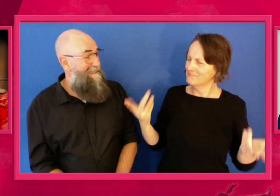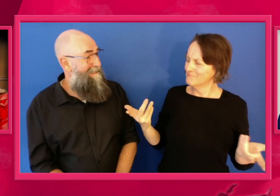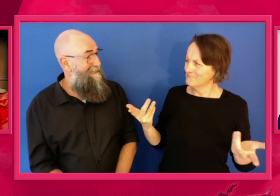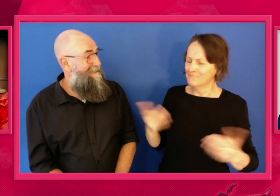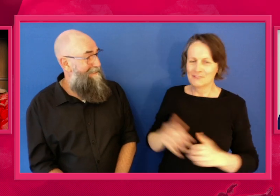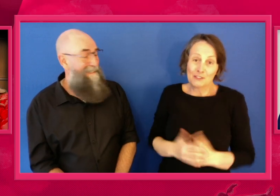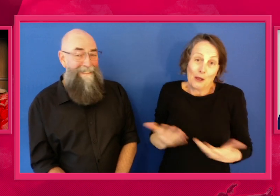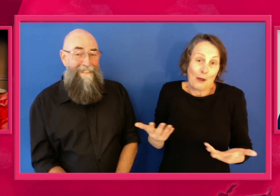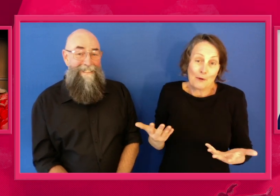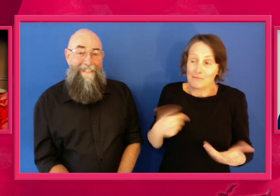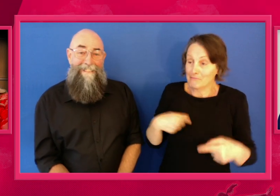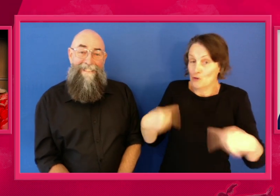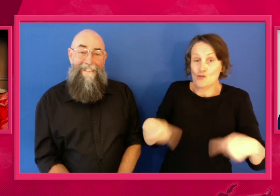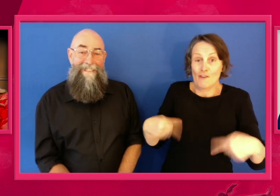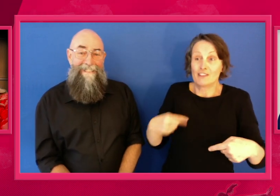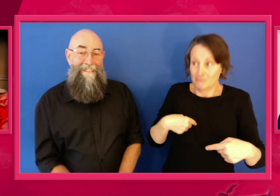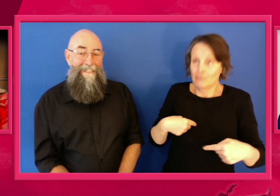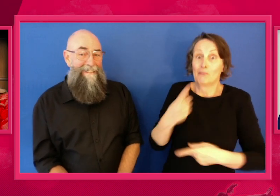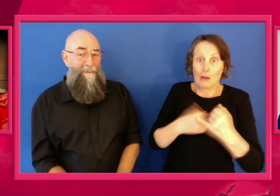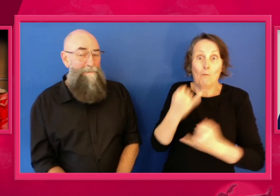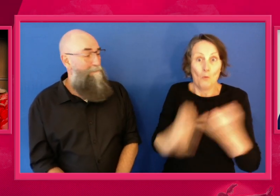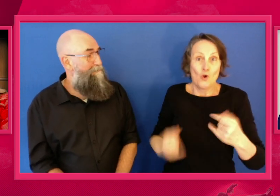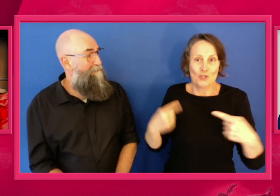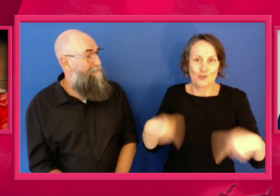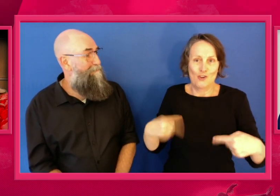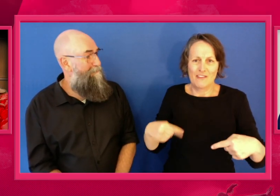off me. So that made me really nervous. So you know. But the conditions are the same